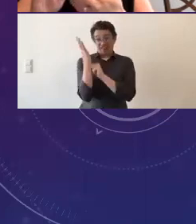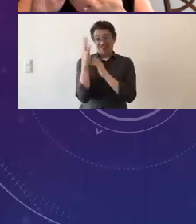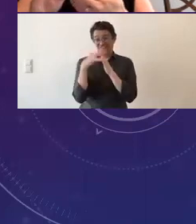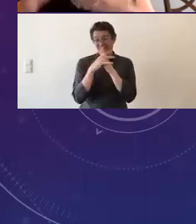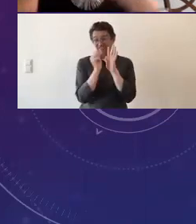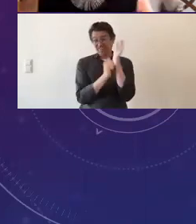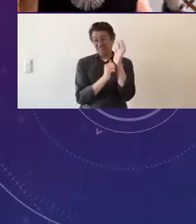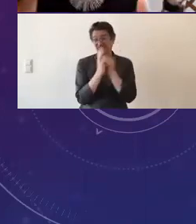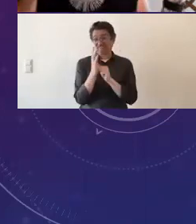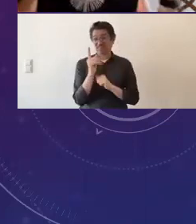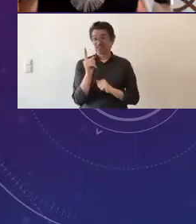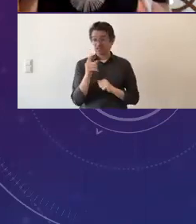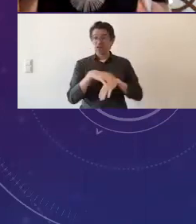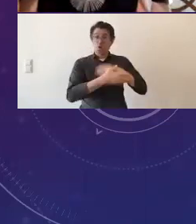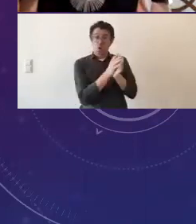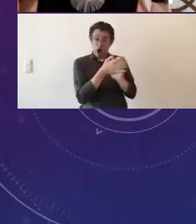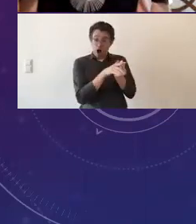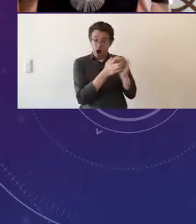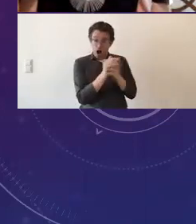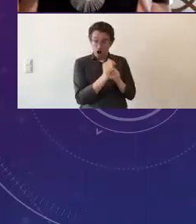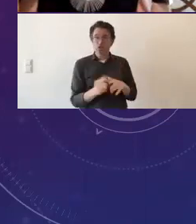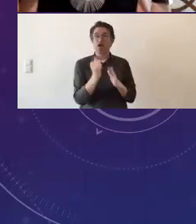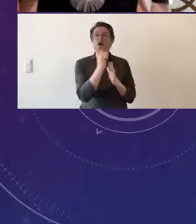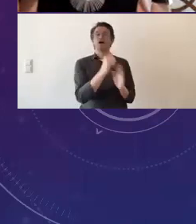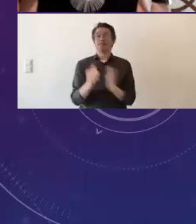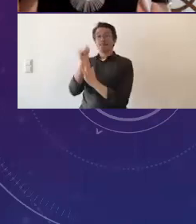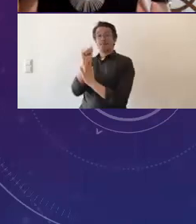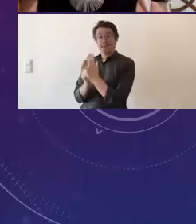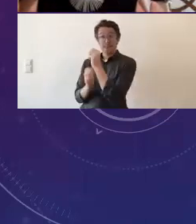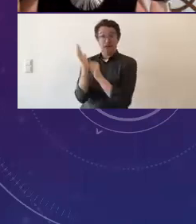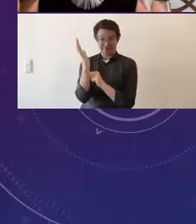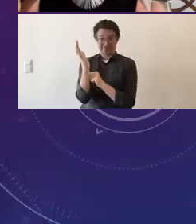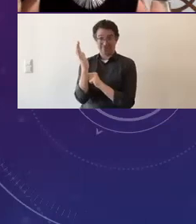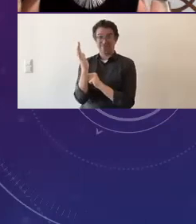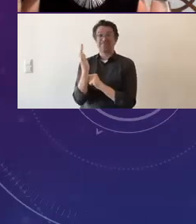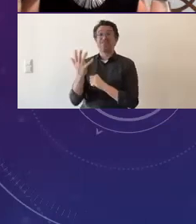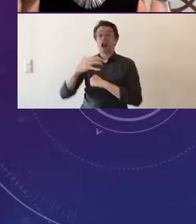tactile protocol is really good also because it helps give you a little